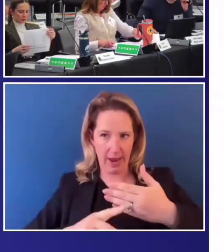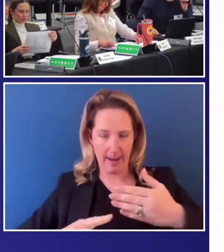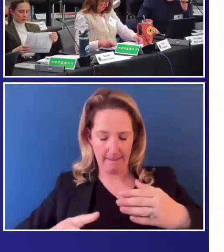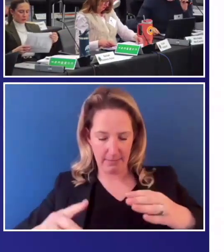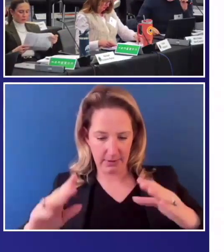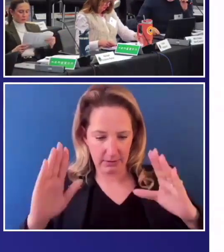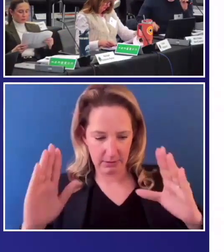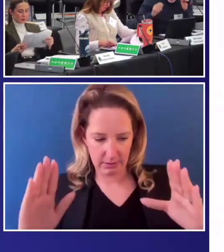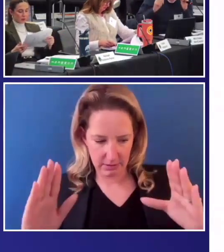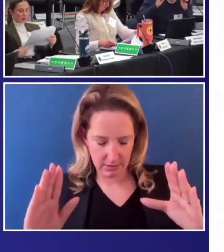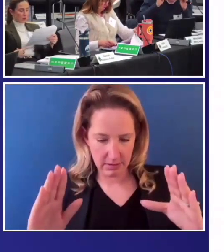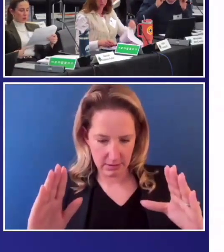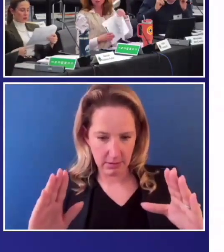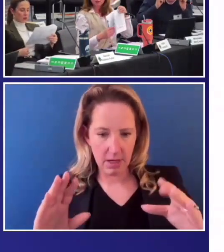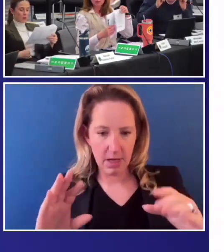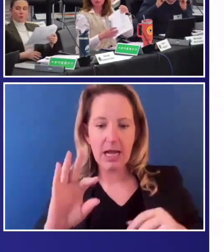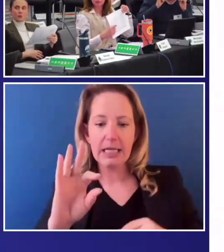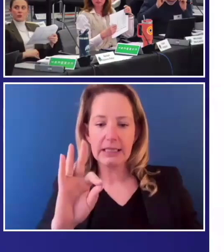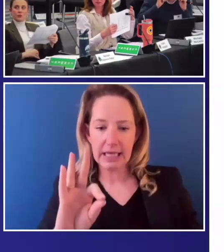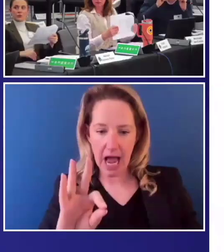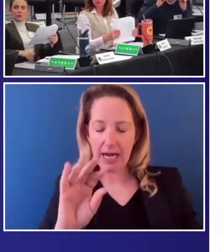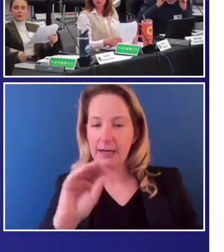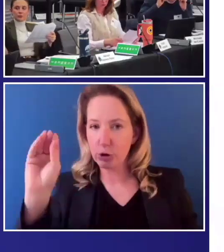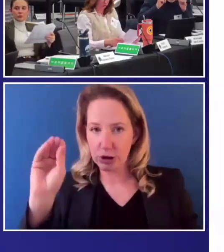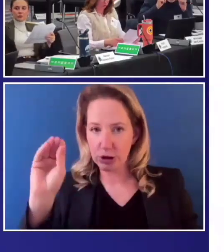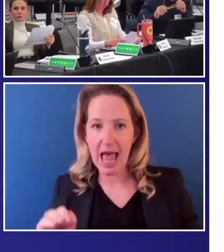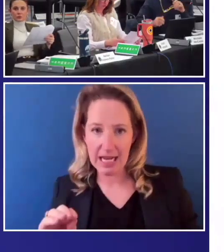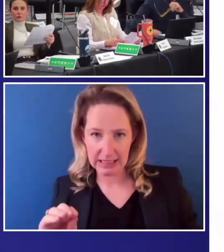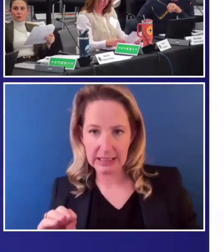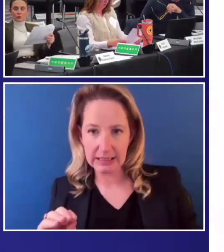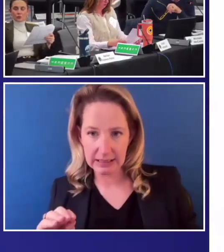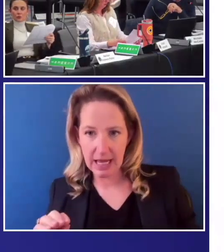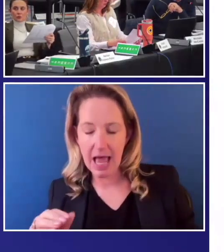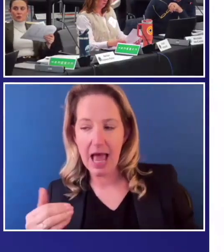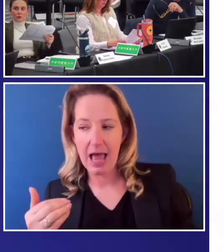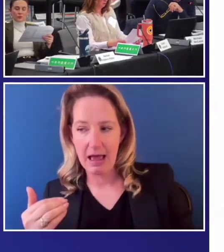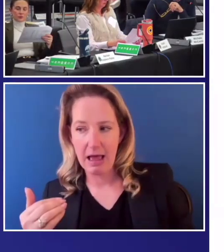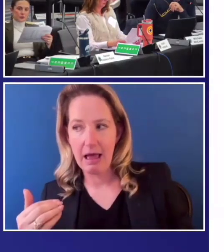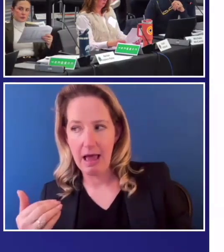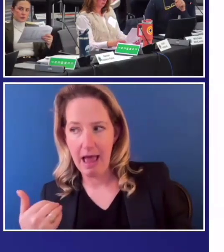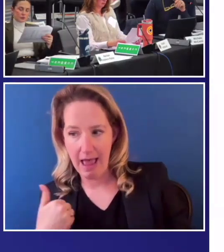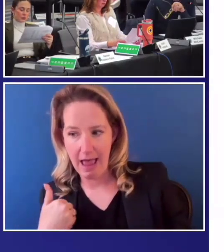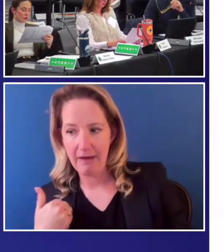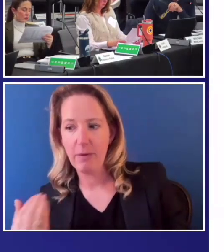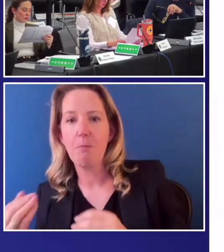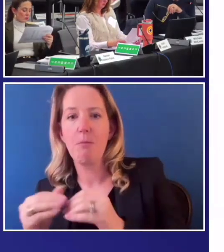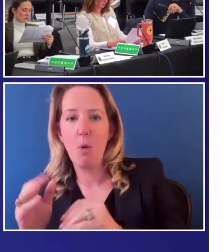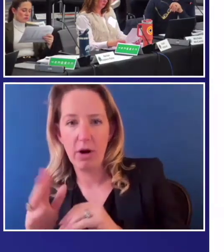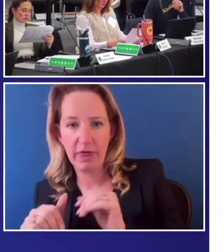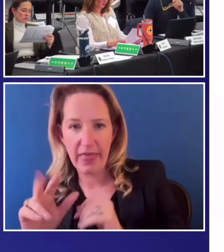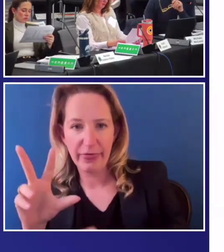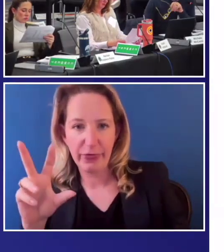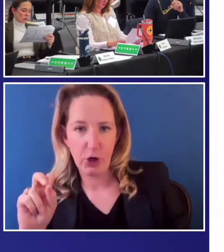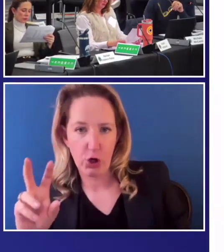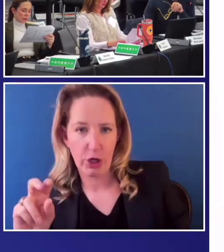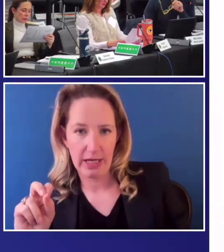slide seven with the -- yeah, with the bar chart, only 9% of programs have more than 30. And that's because you're limiting that